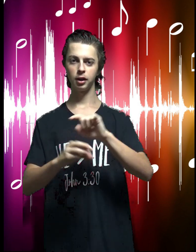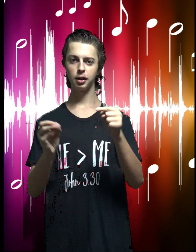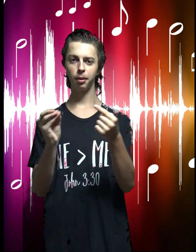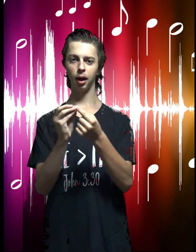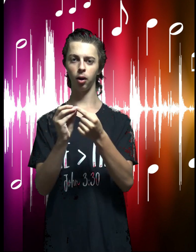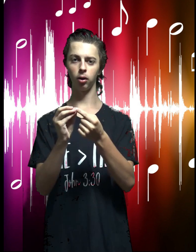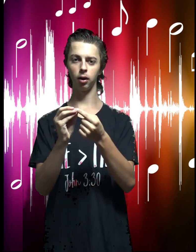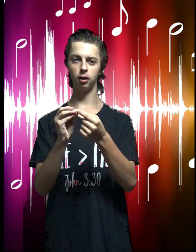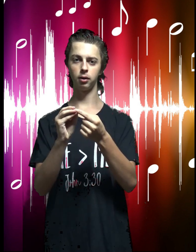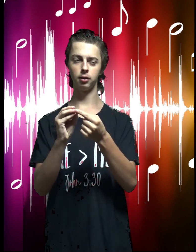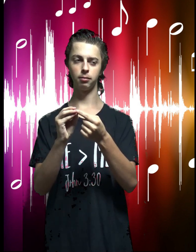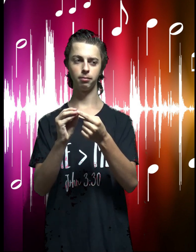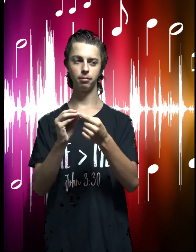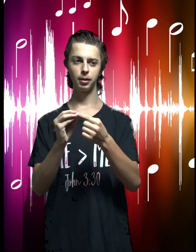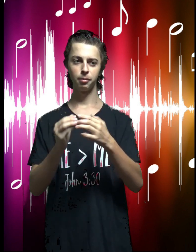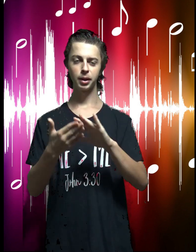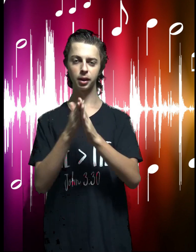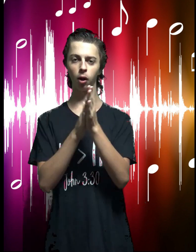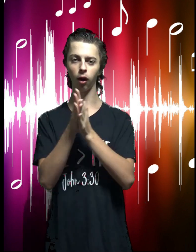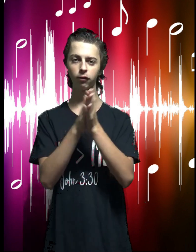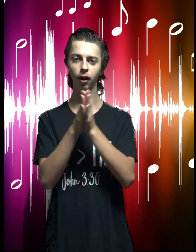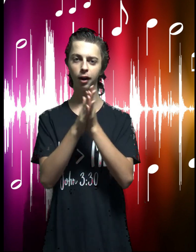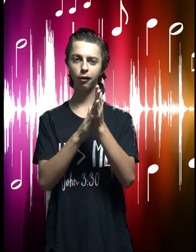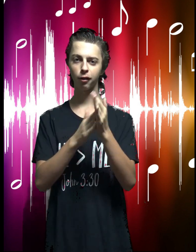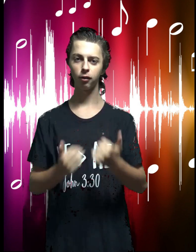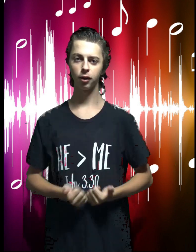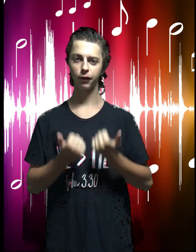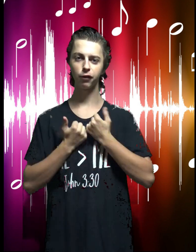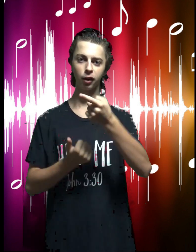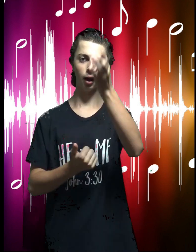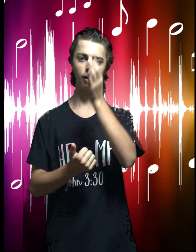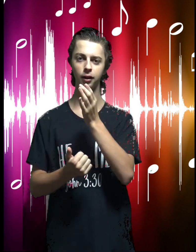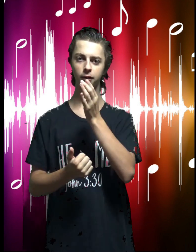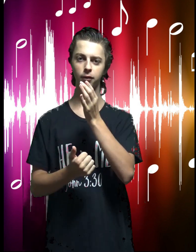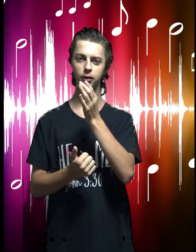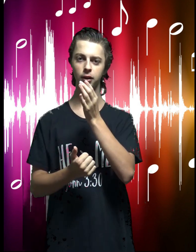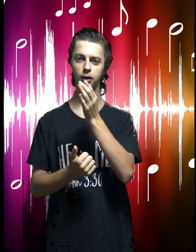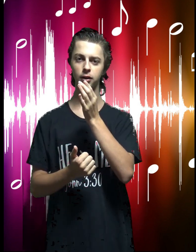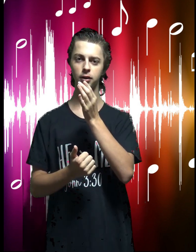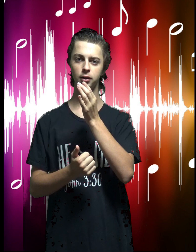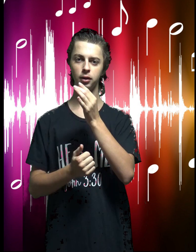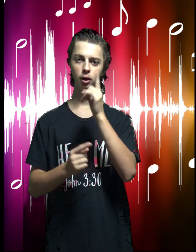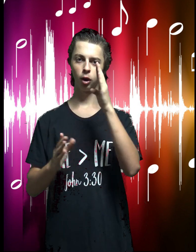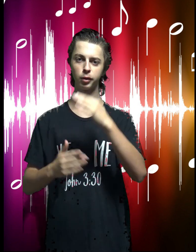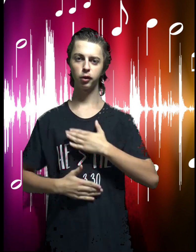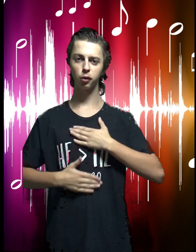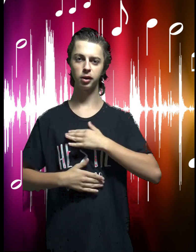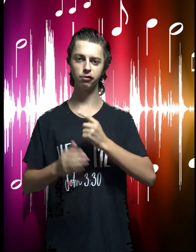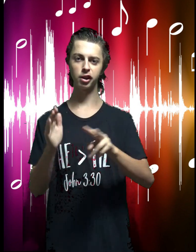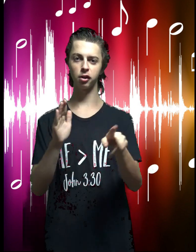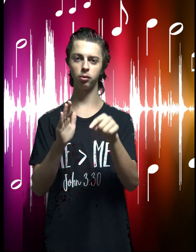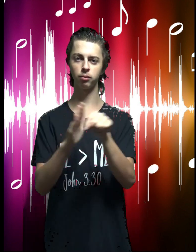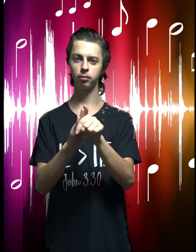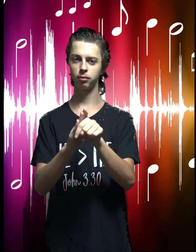It's about being "on fire" living for God Hope you enjoy the video!